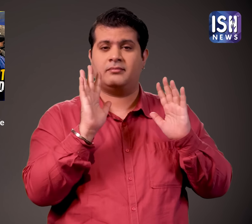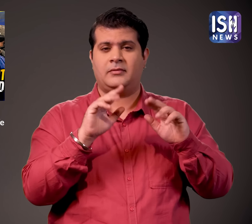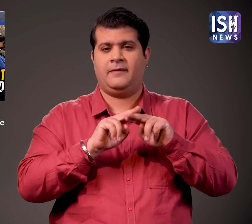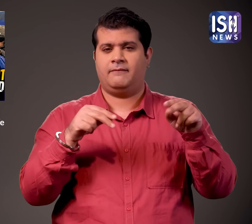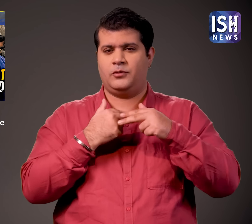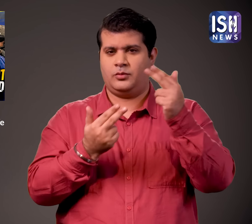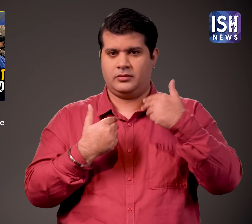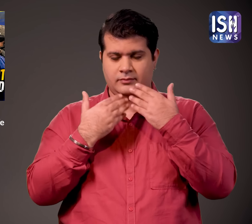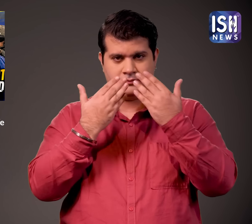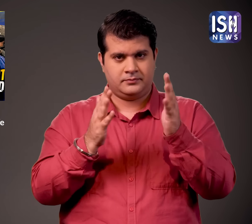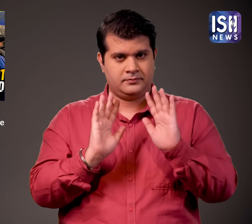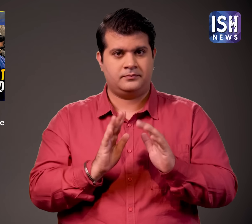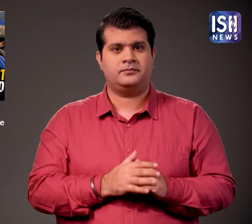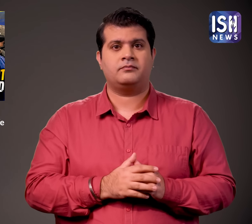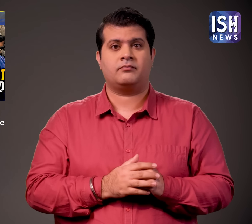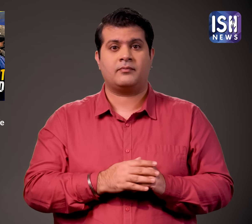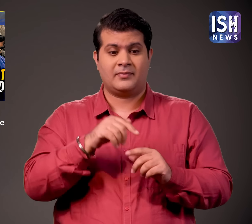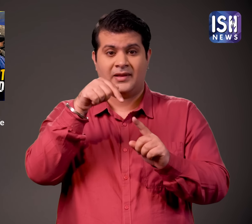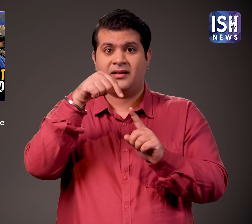Allow me to share the whole story.